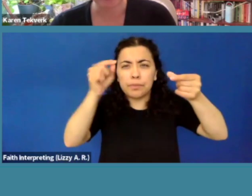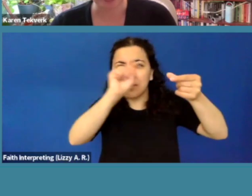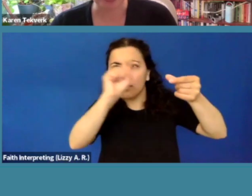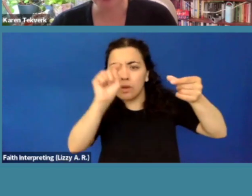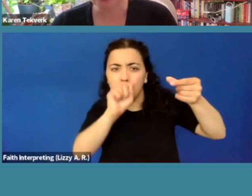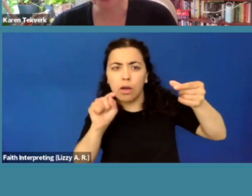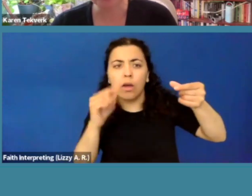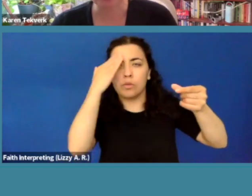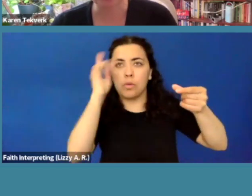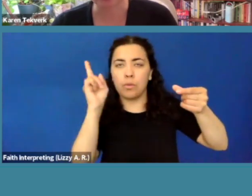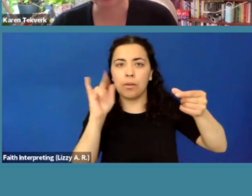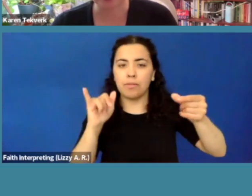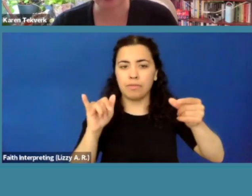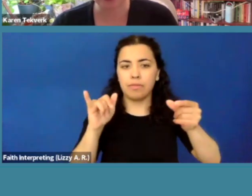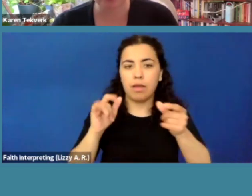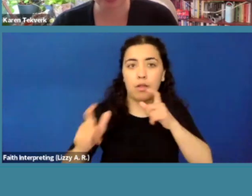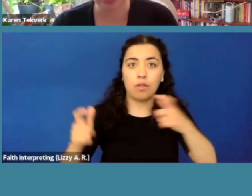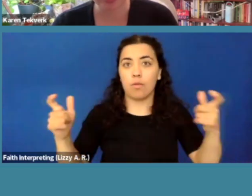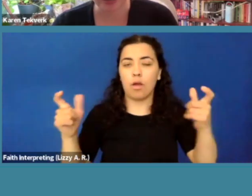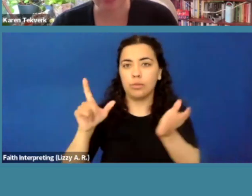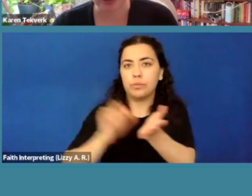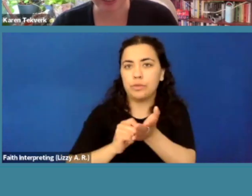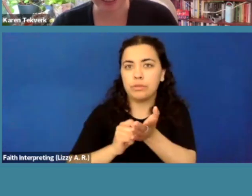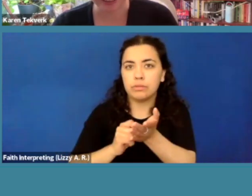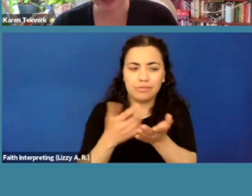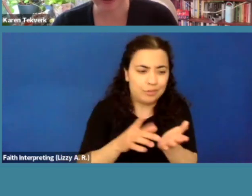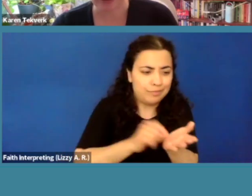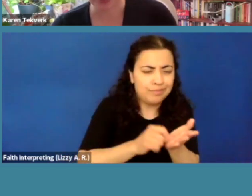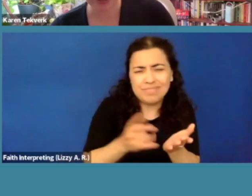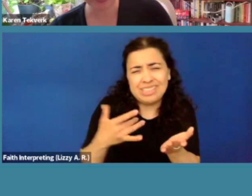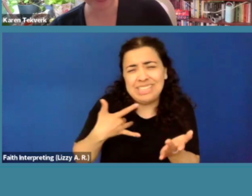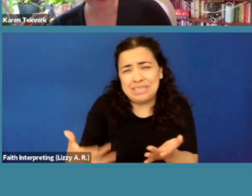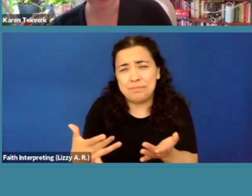are usually low cost, very budget and time friendly options.